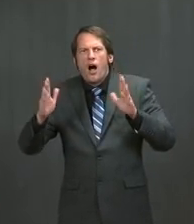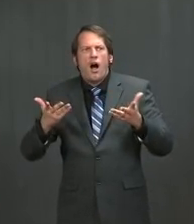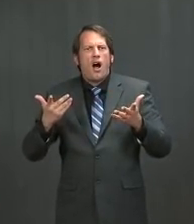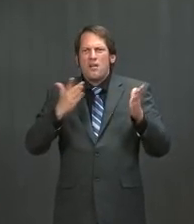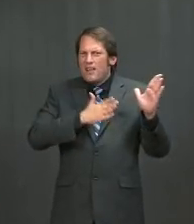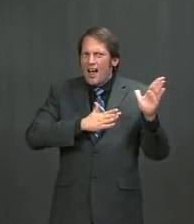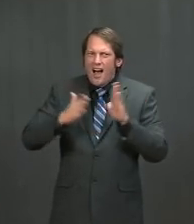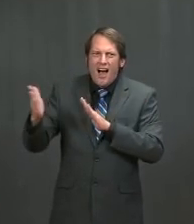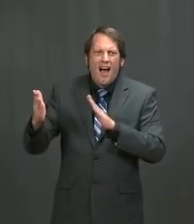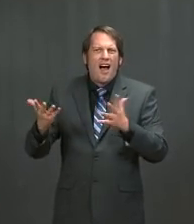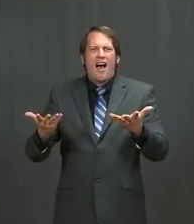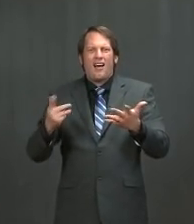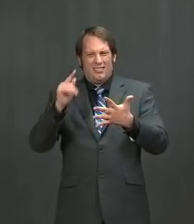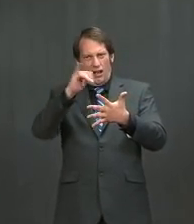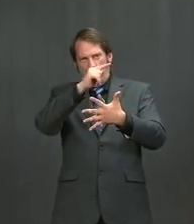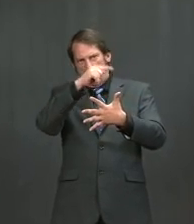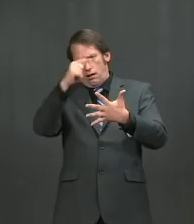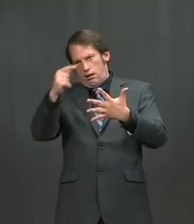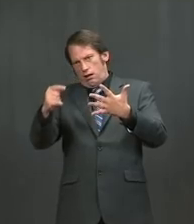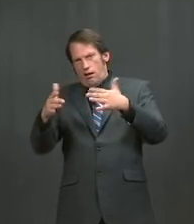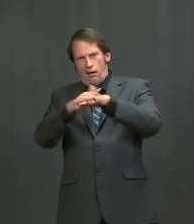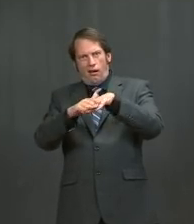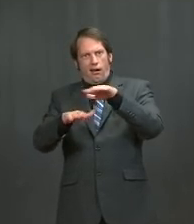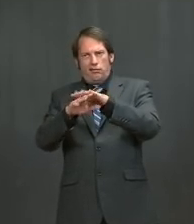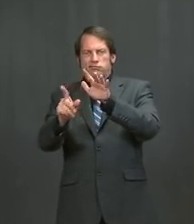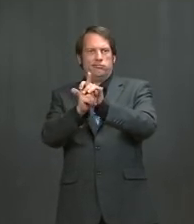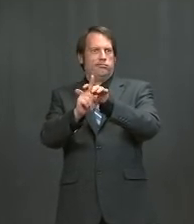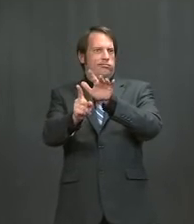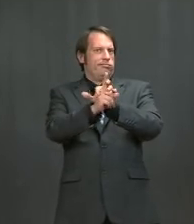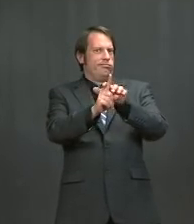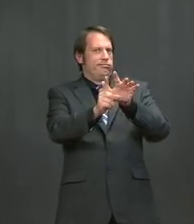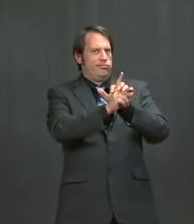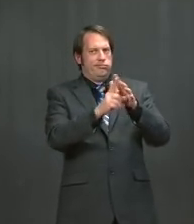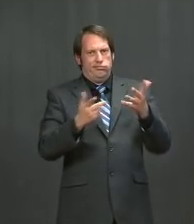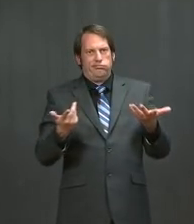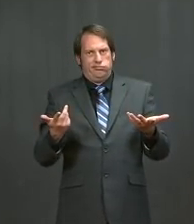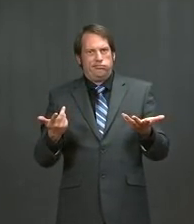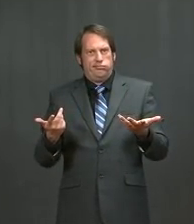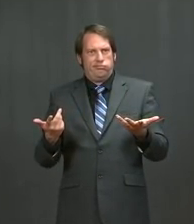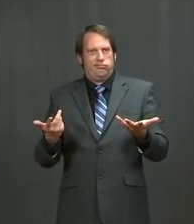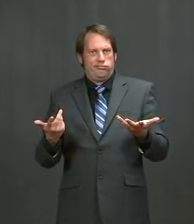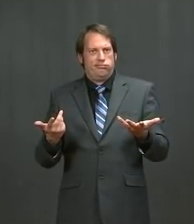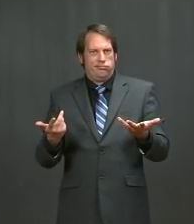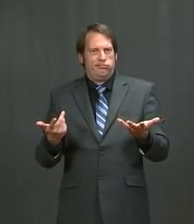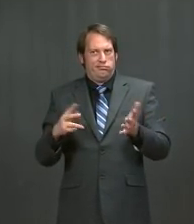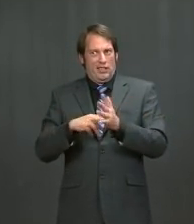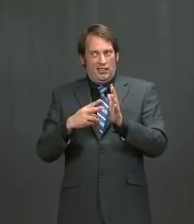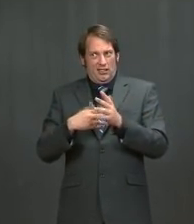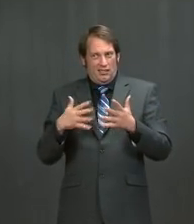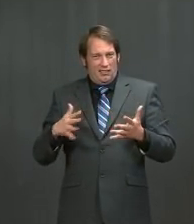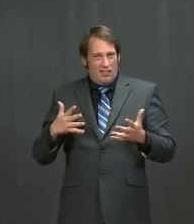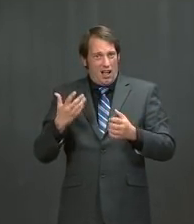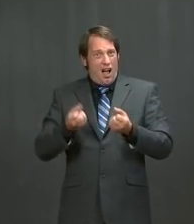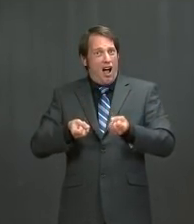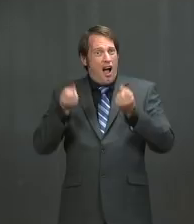Things like this come up. This is obviously, as you noted, a big number of doses, but there are -- we have to plan for a range of contingencies.